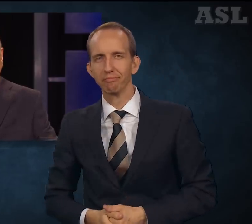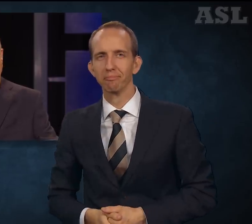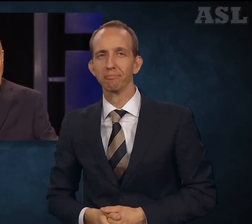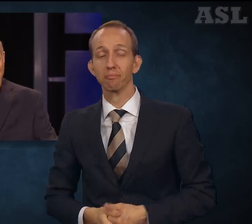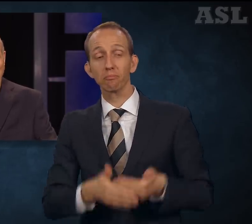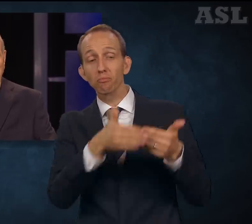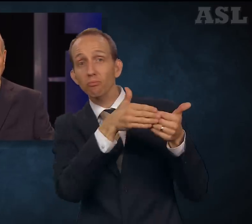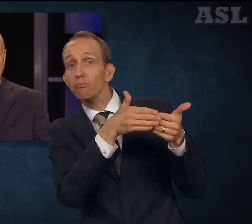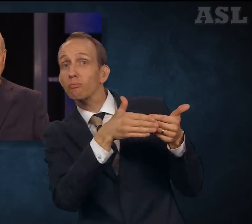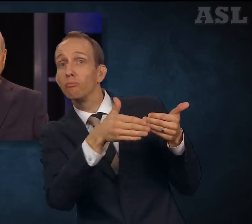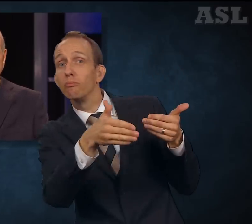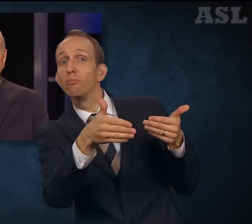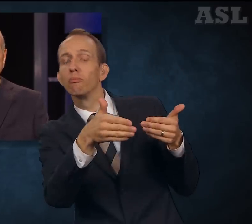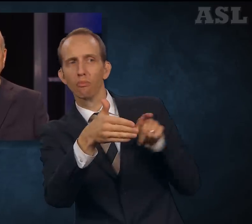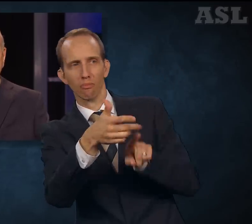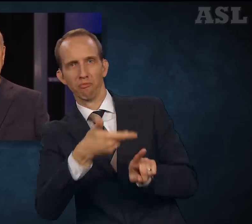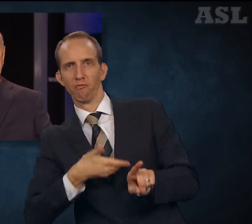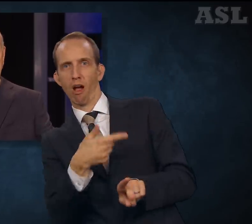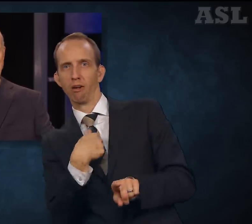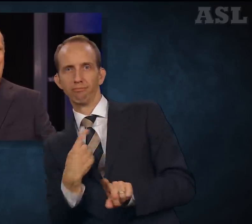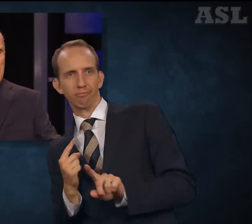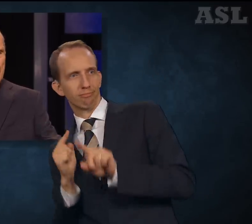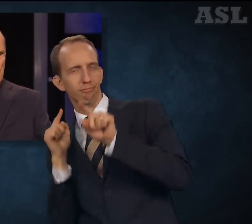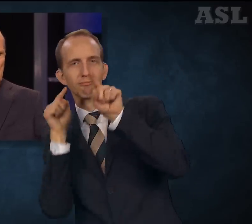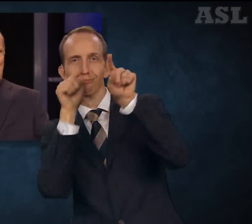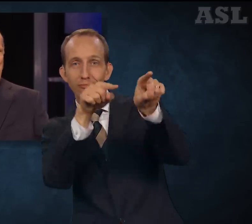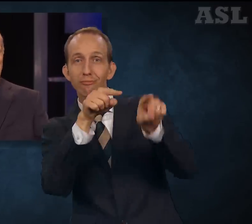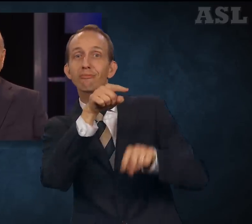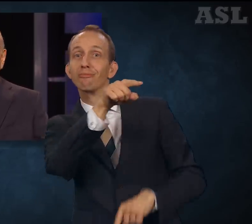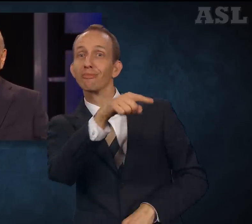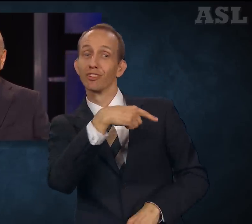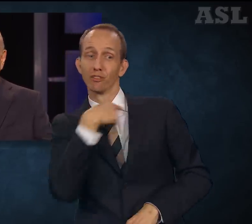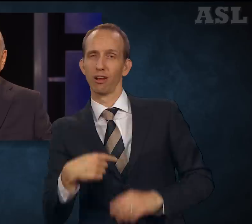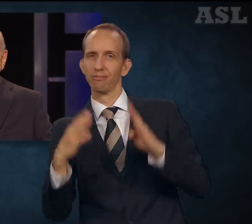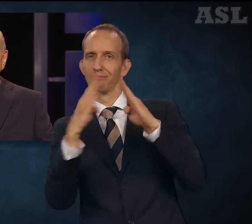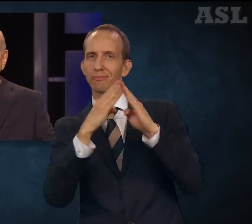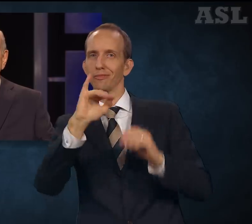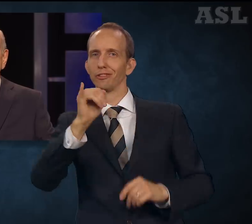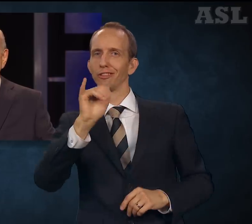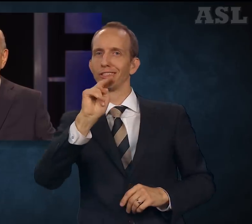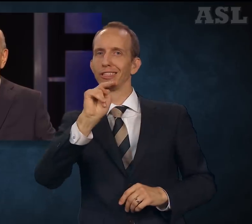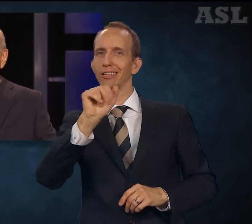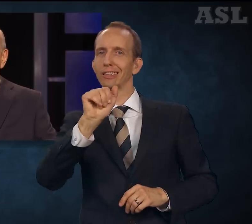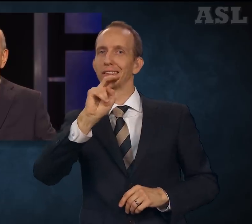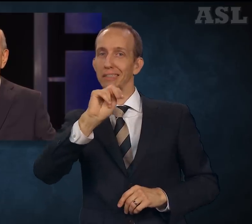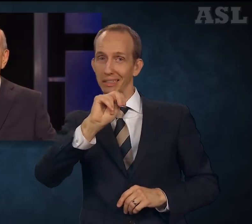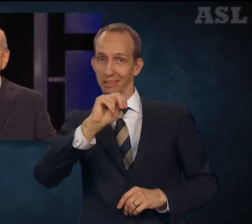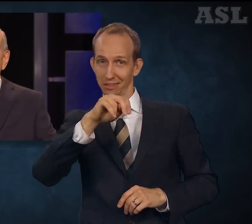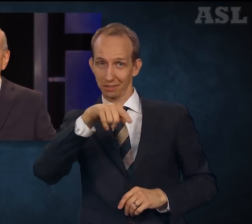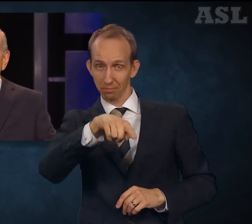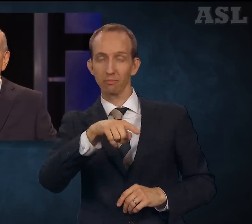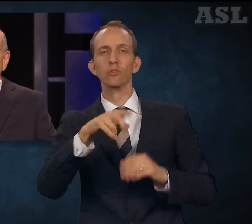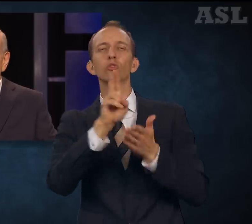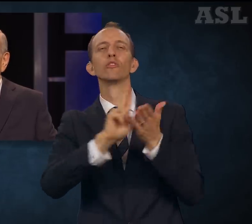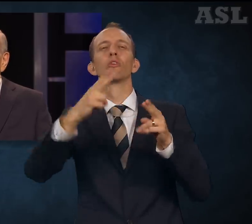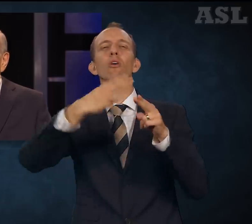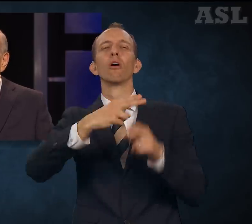THEN HE RETURNED TO CHINA. NOT LONG THEREAFTER, HE